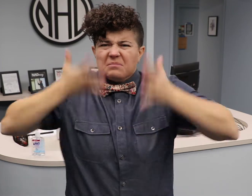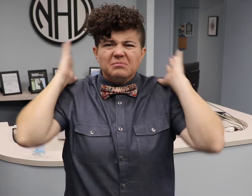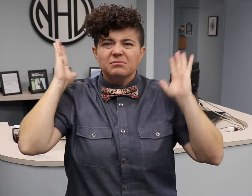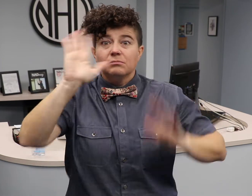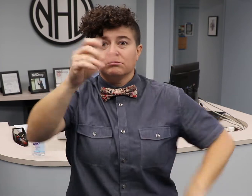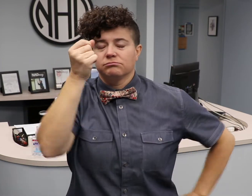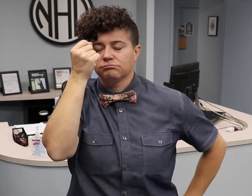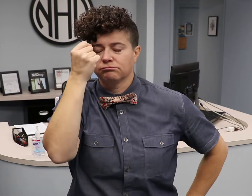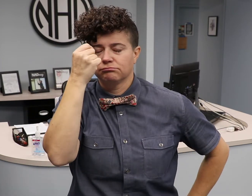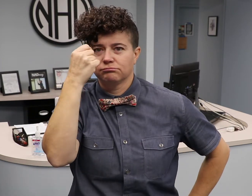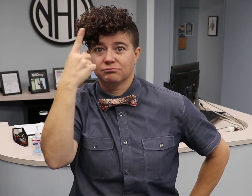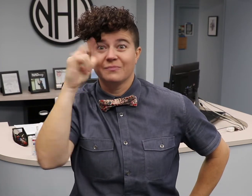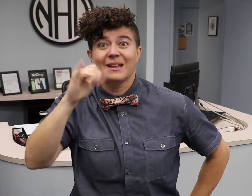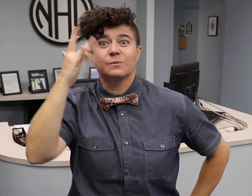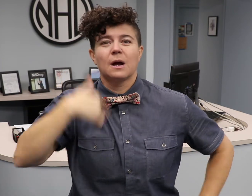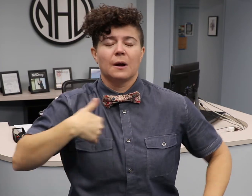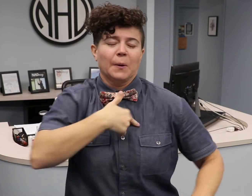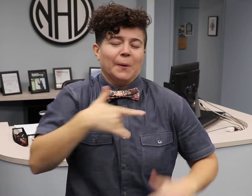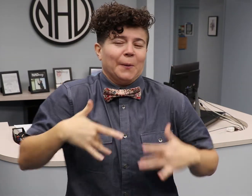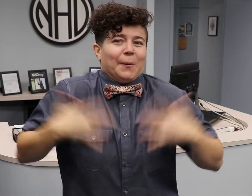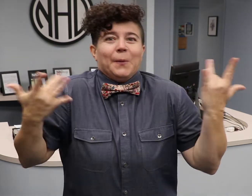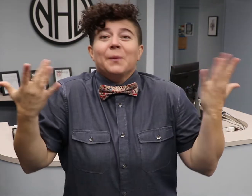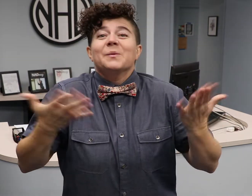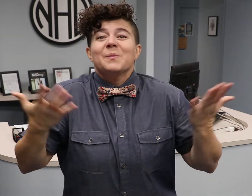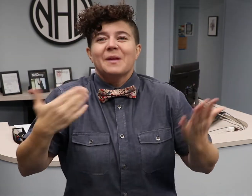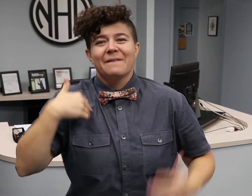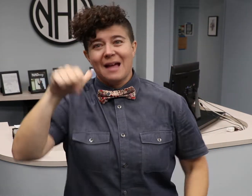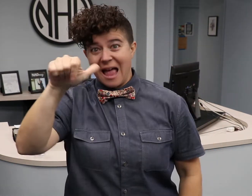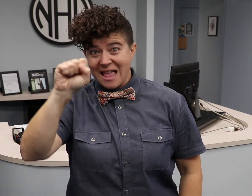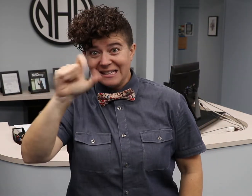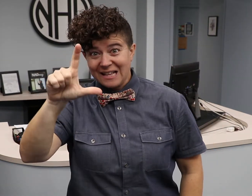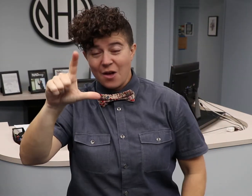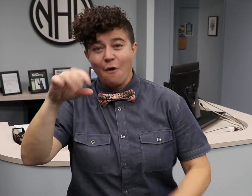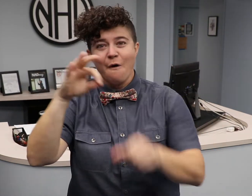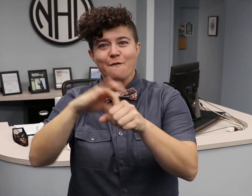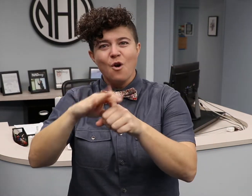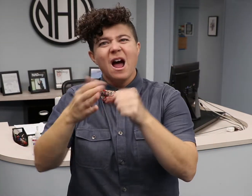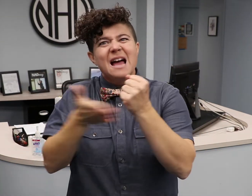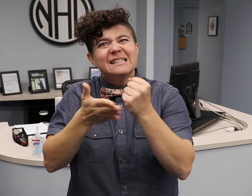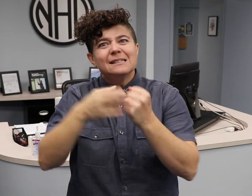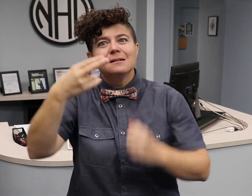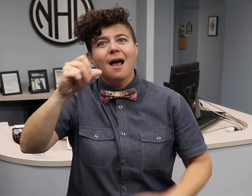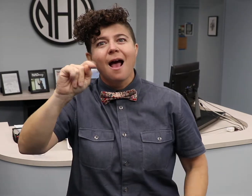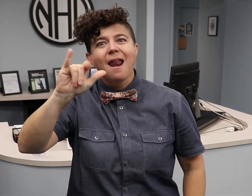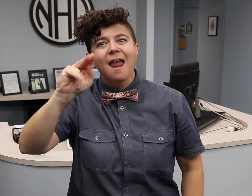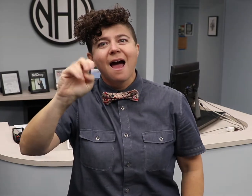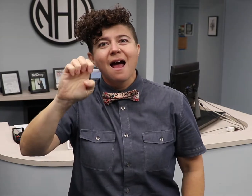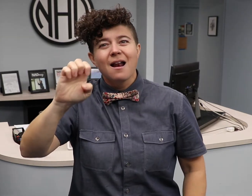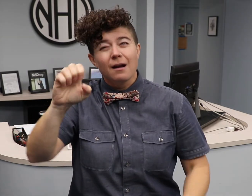We understand. To address this, we're excited to launch our new ASL Voter Assistance Hotline.